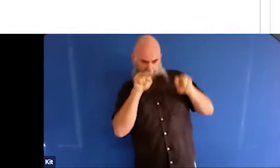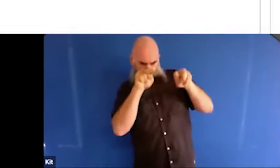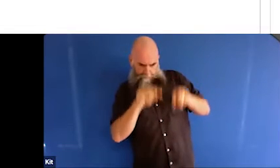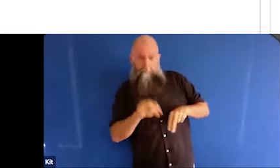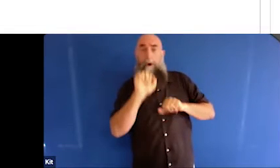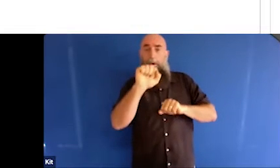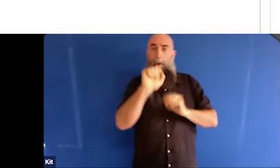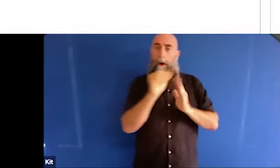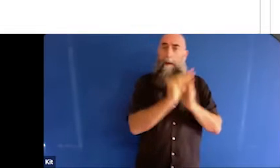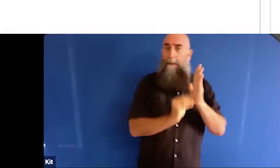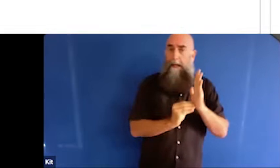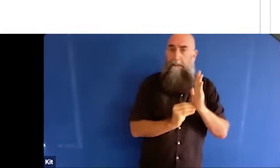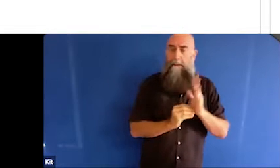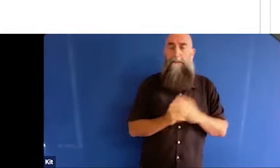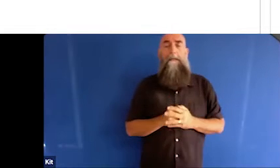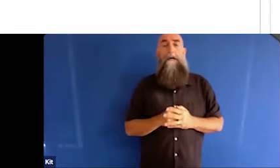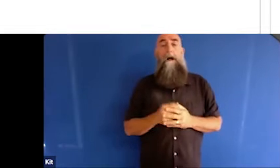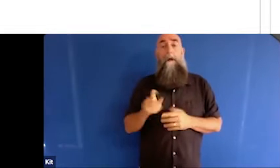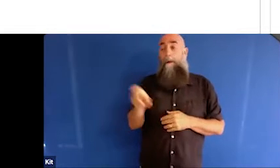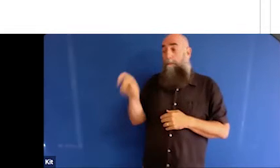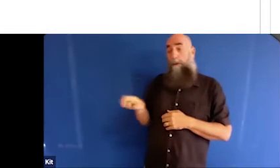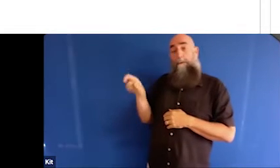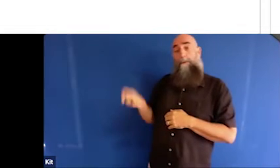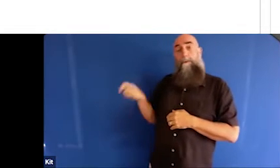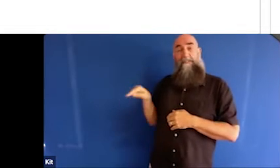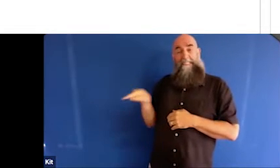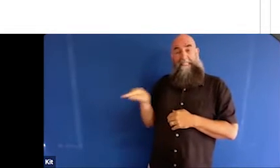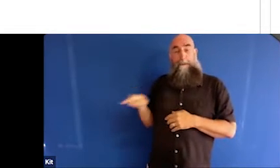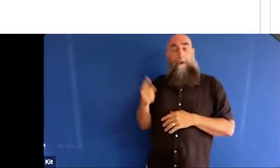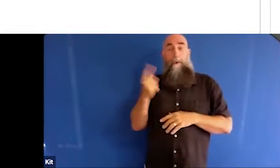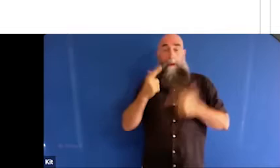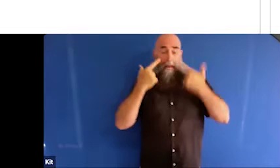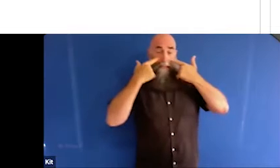The assessors will also consider if you're working with great people, are you working